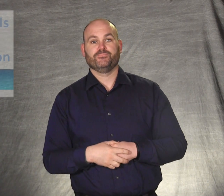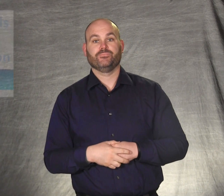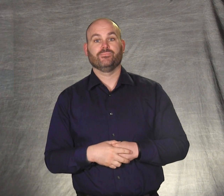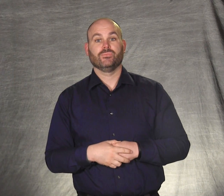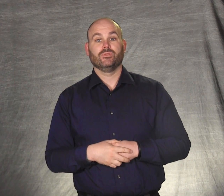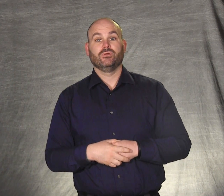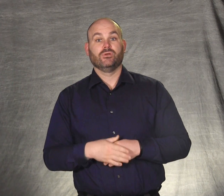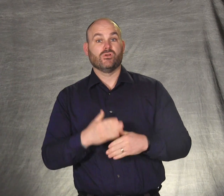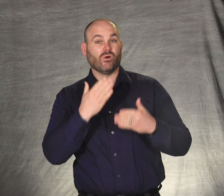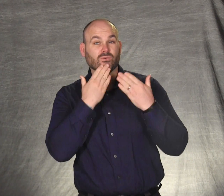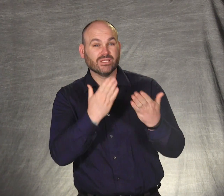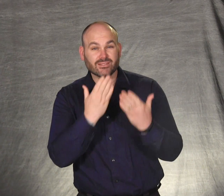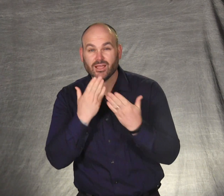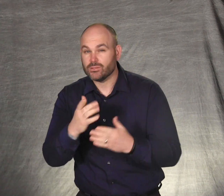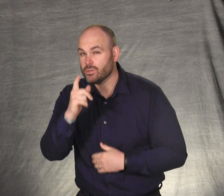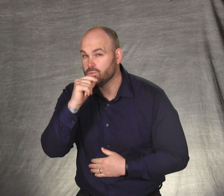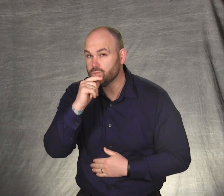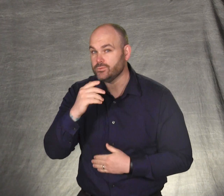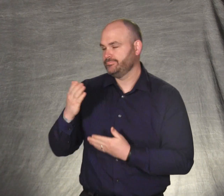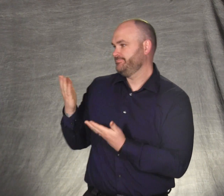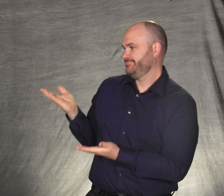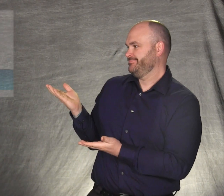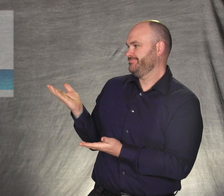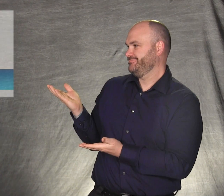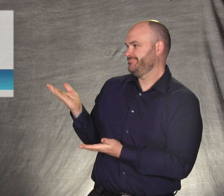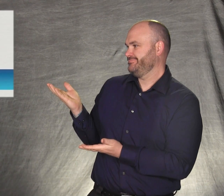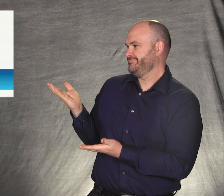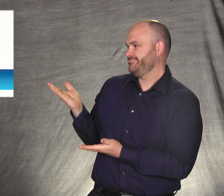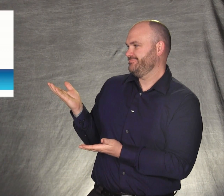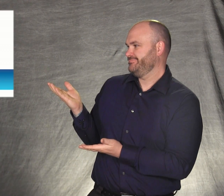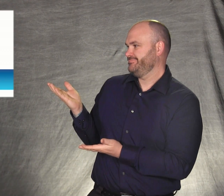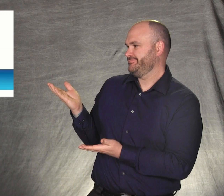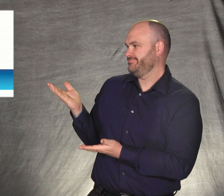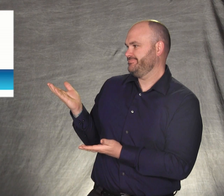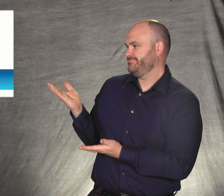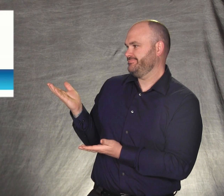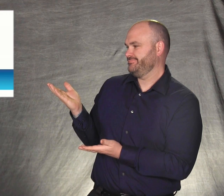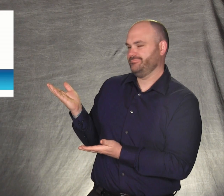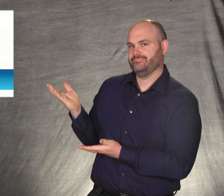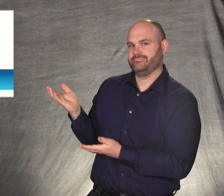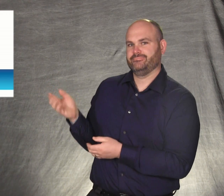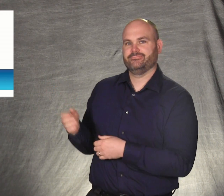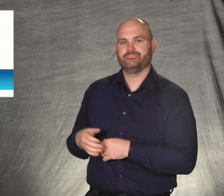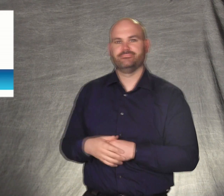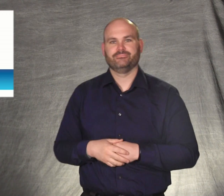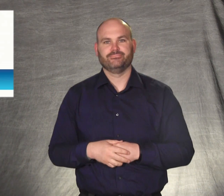Thanks to Jan McCready Johnson and her husband Neil